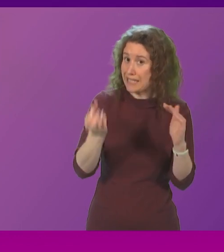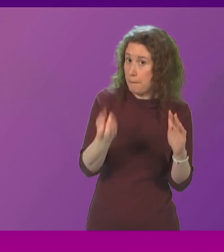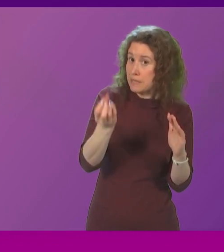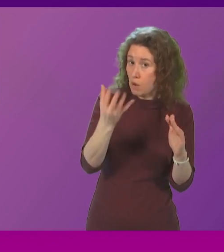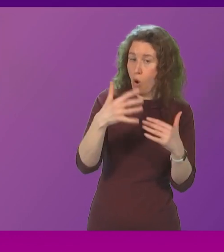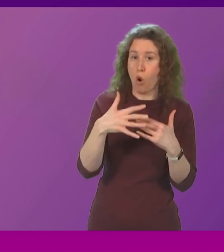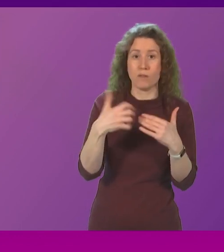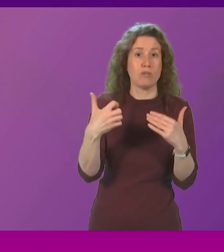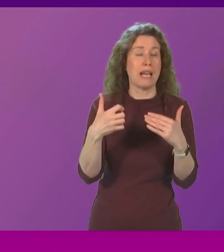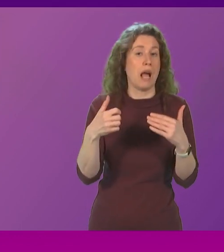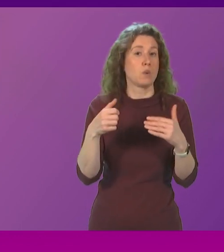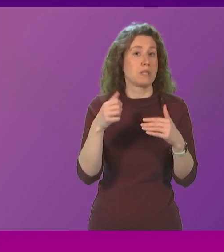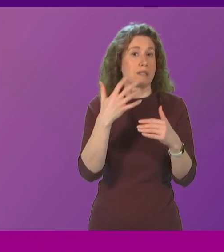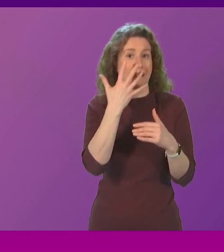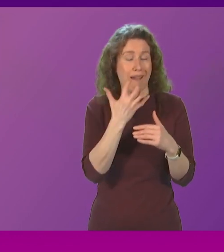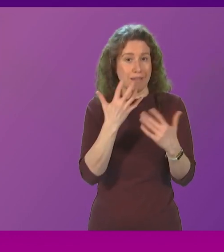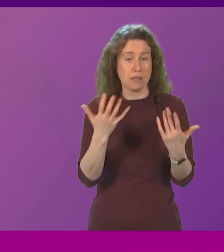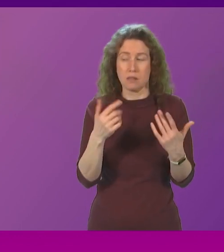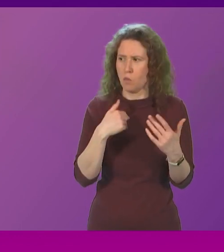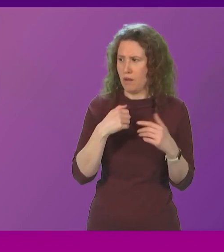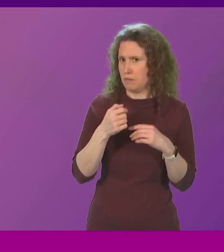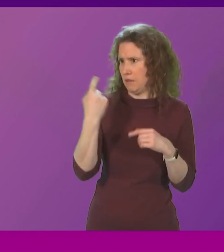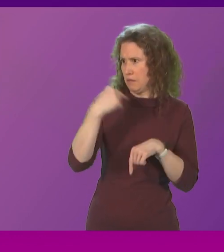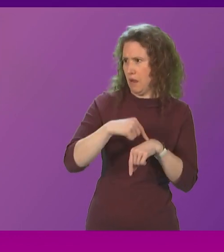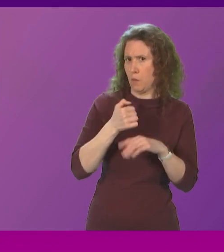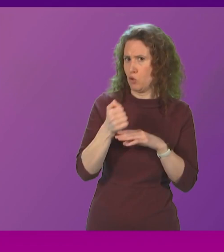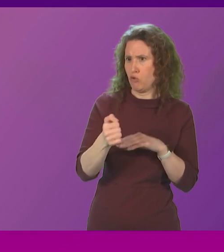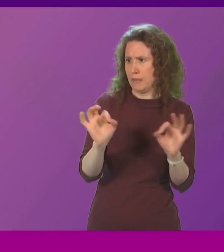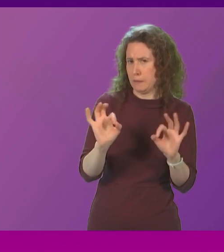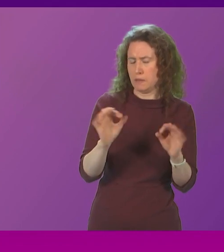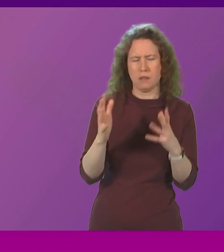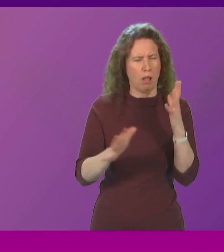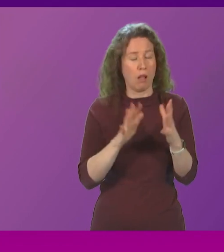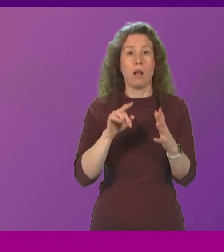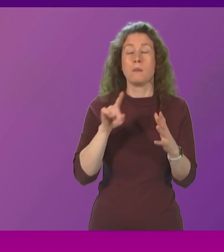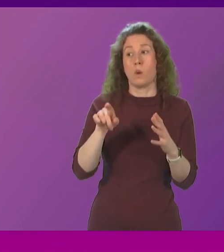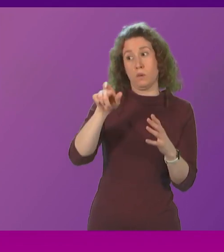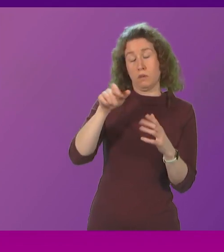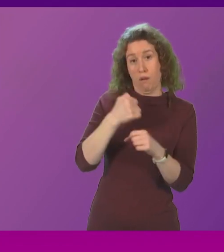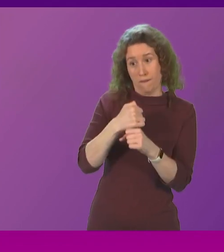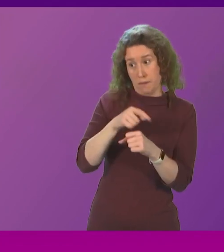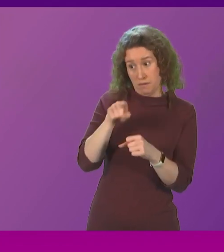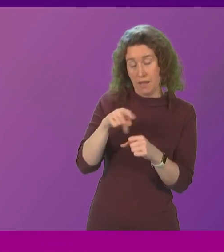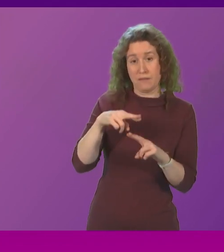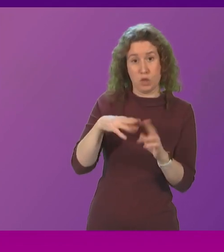at a time when—to coin a phrase—the trains did not run. Why has the Government of which he has been a minister for more than a decade failed to